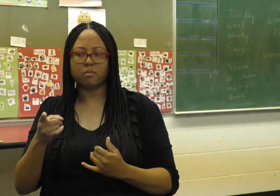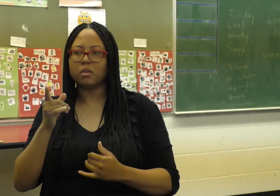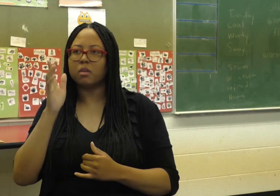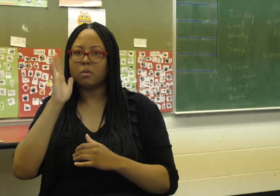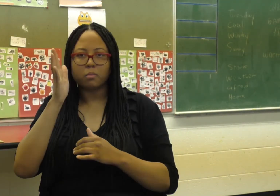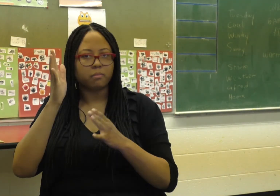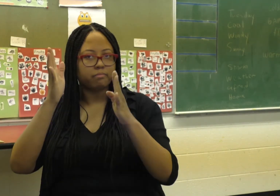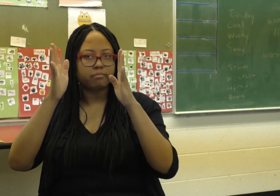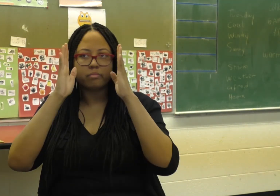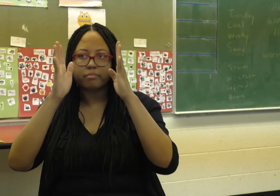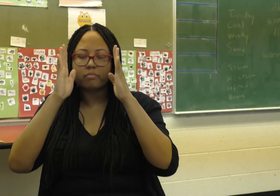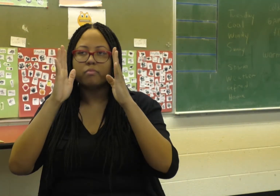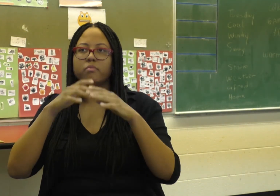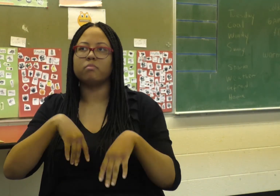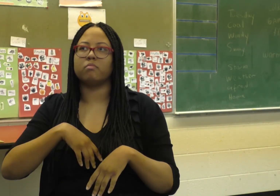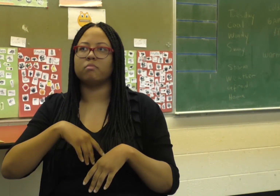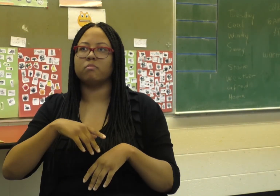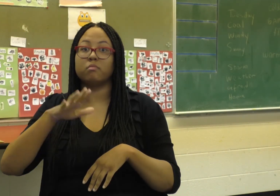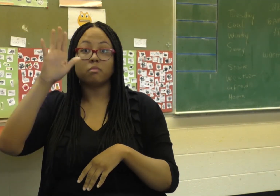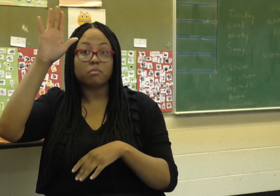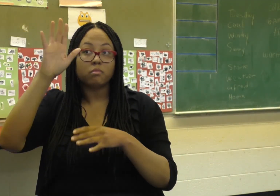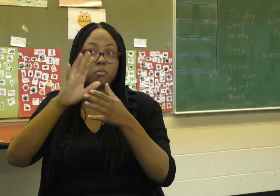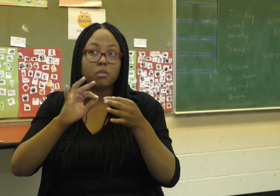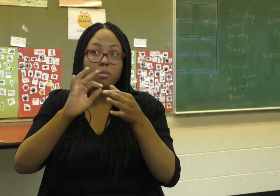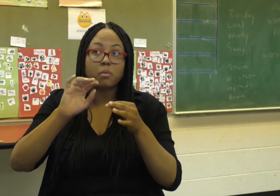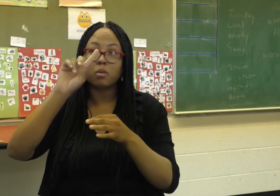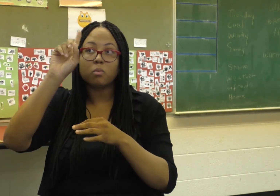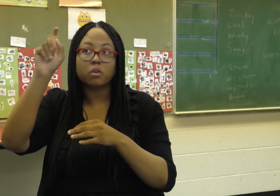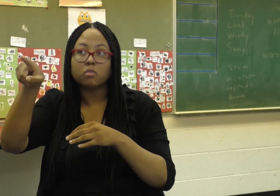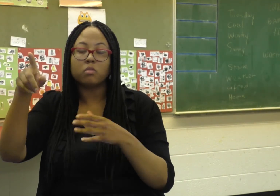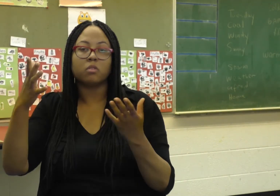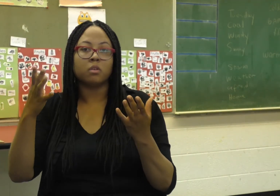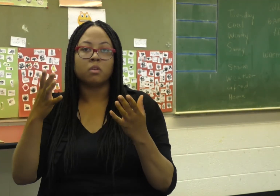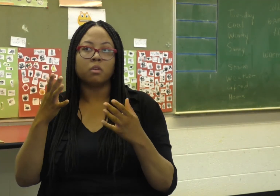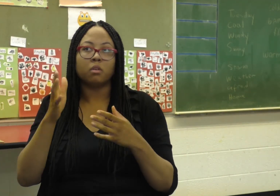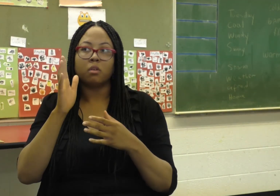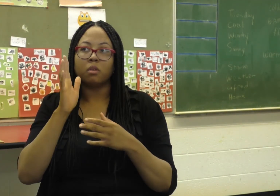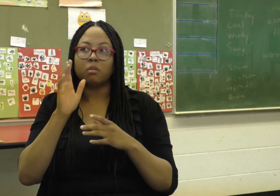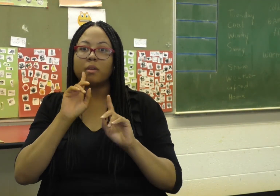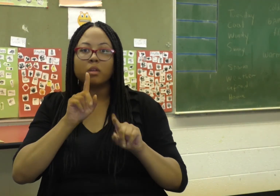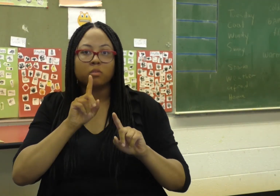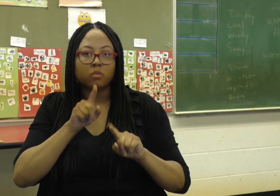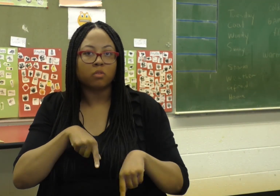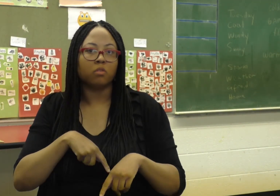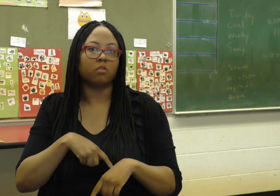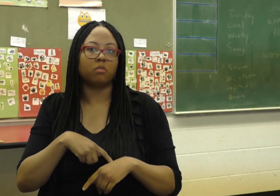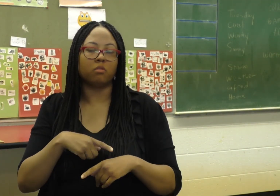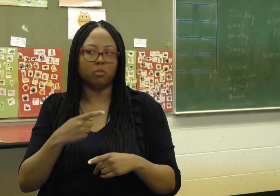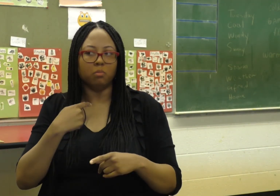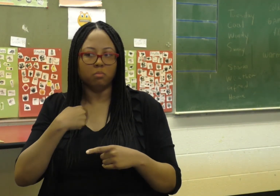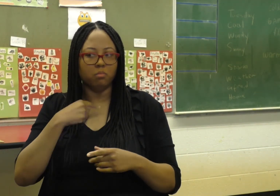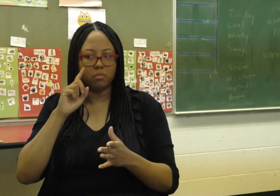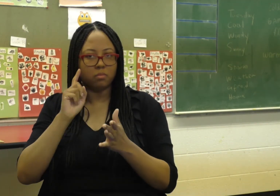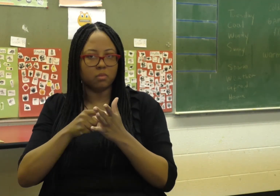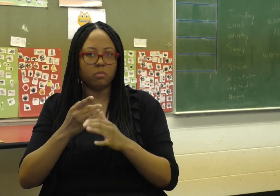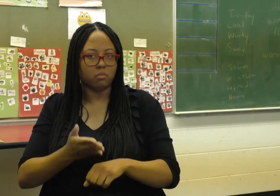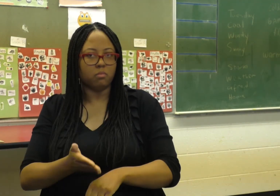Now he pays attention, makes comments, asks questions, and answers,